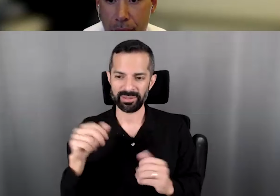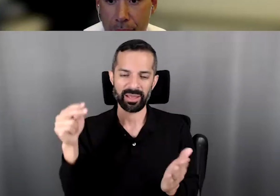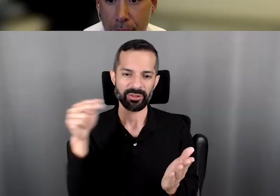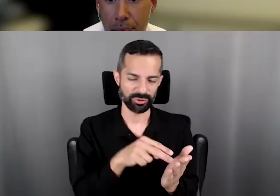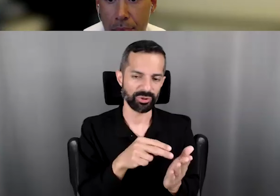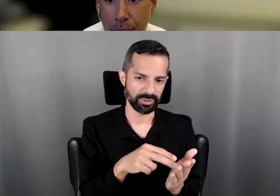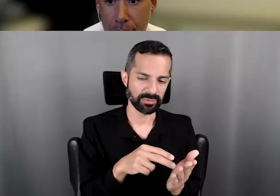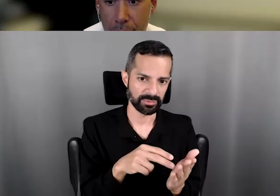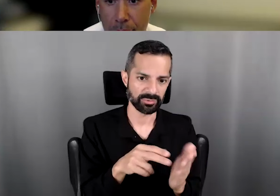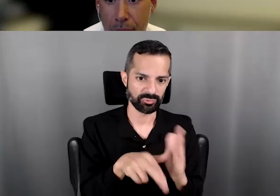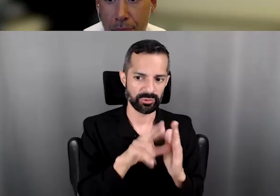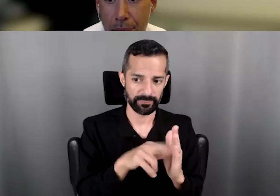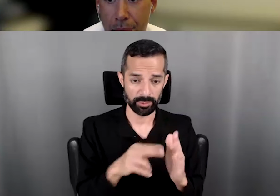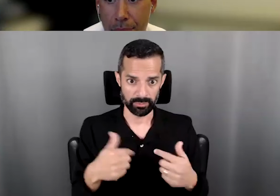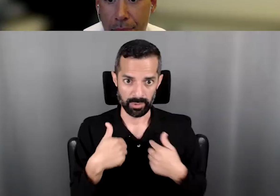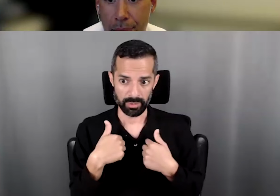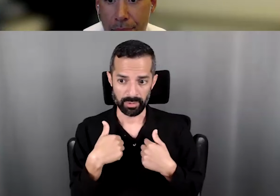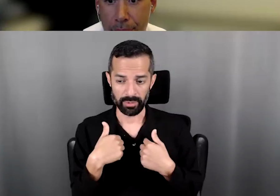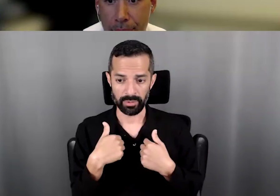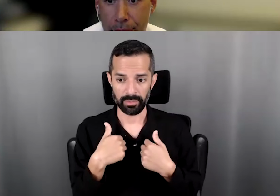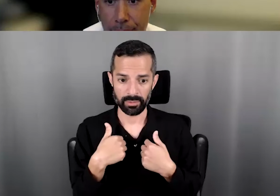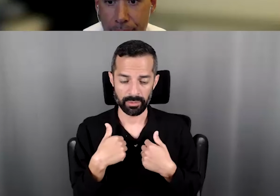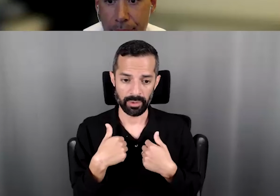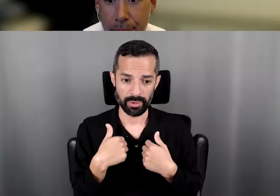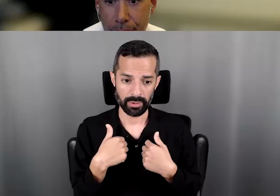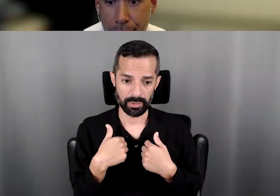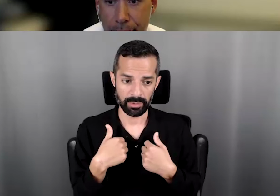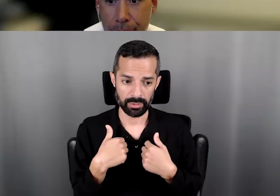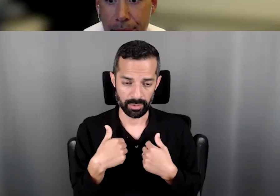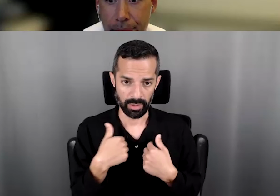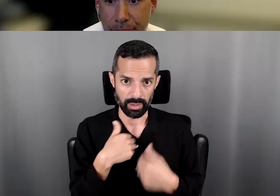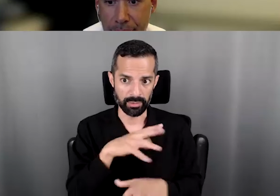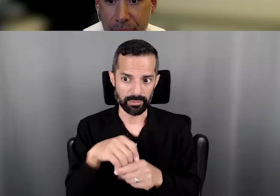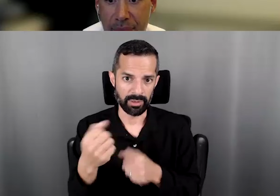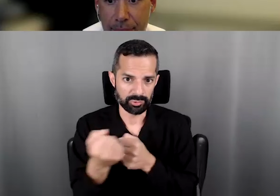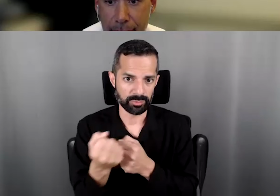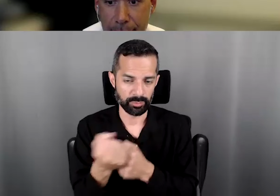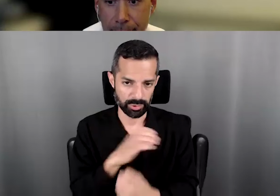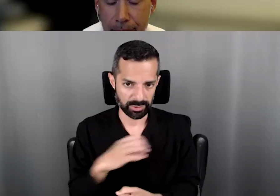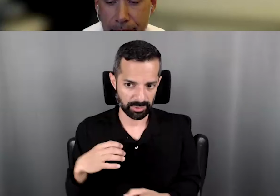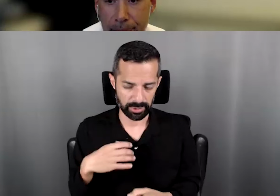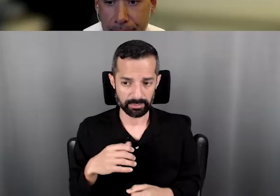And I sit on the committee to be like a resource for those things. So I don't know that those need to be attached,